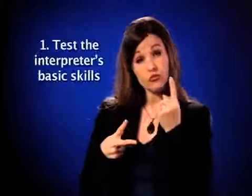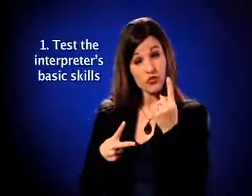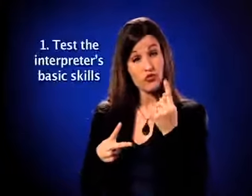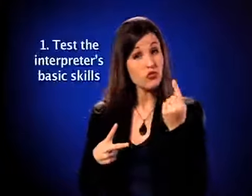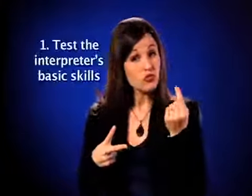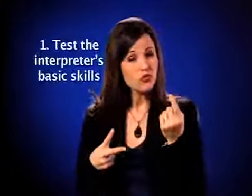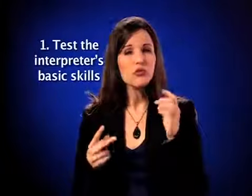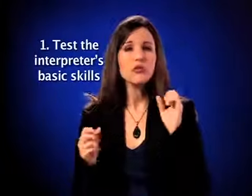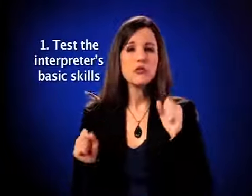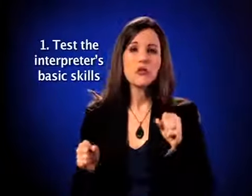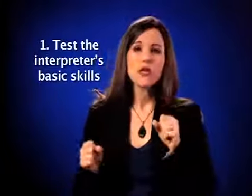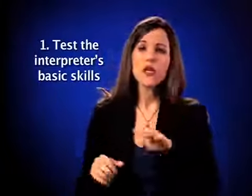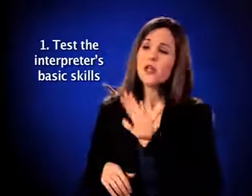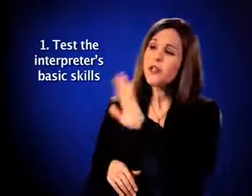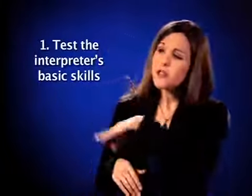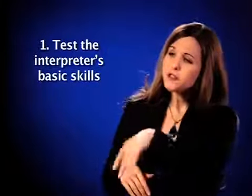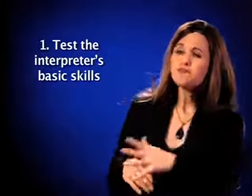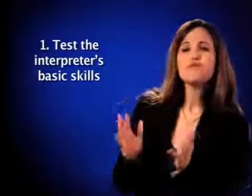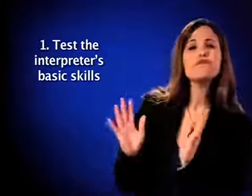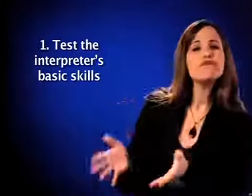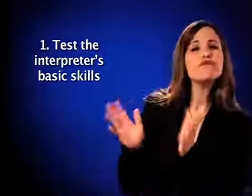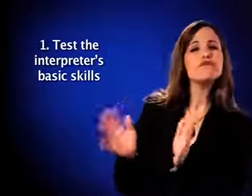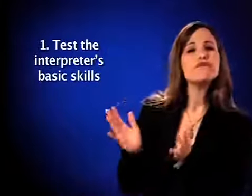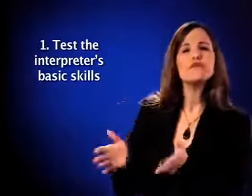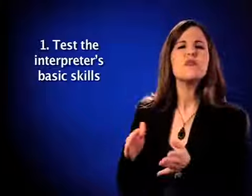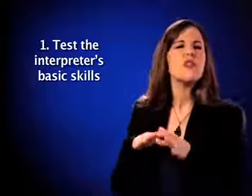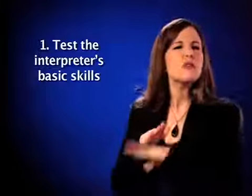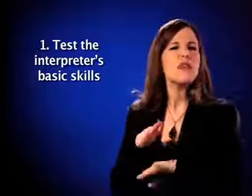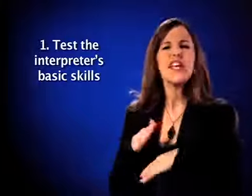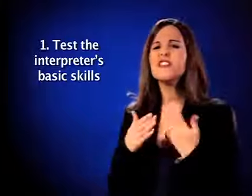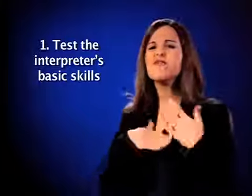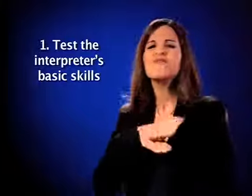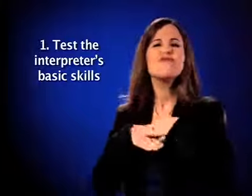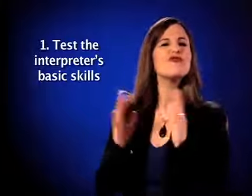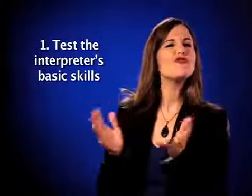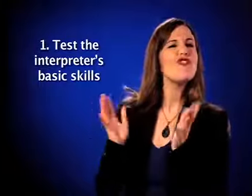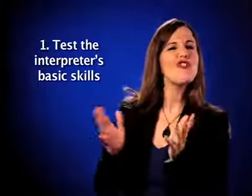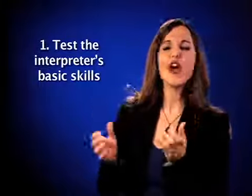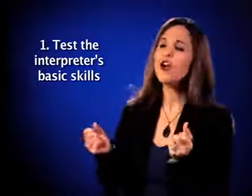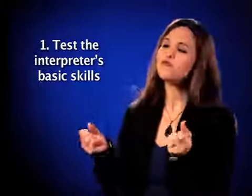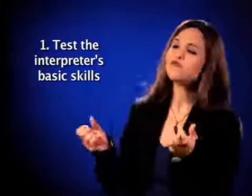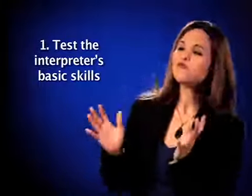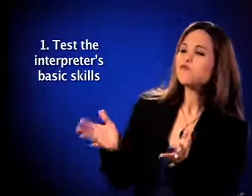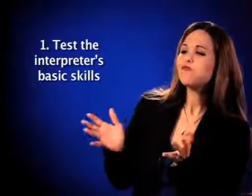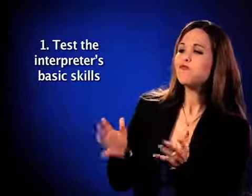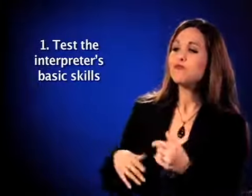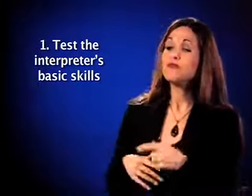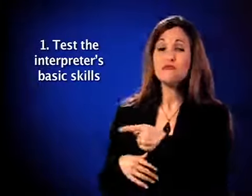First engage in a basic conversation with the interpreter to make sure he or she